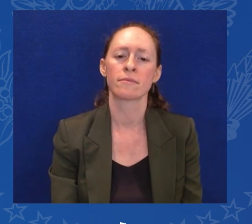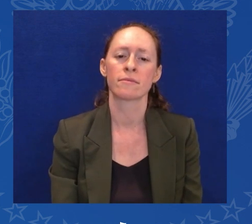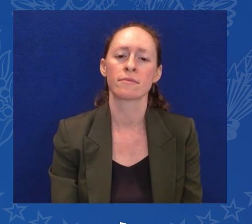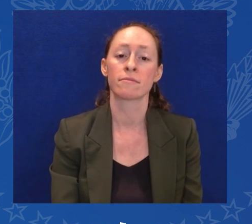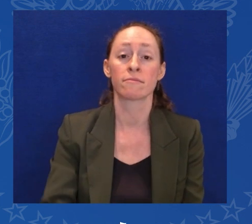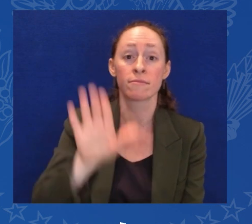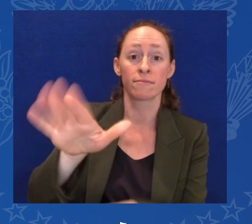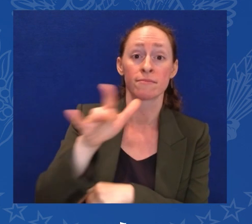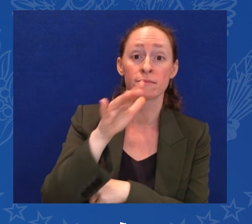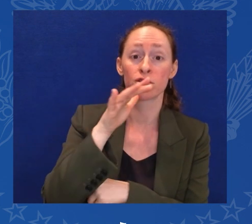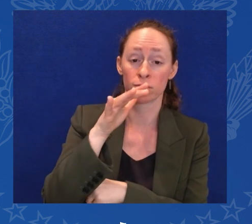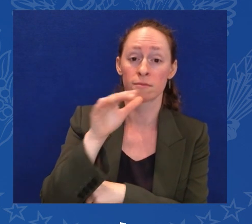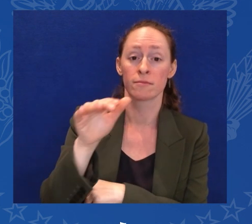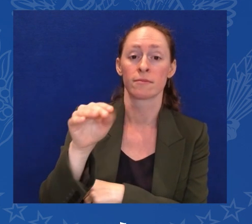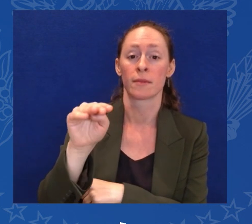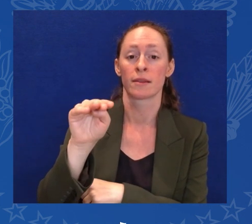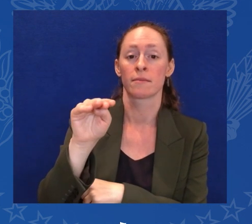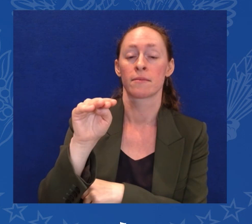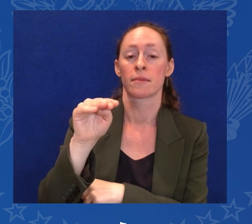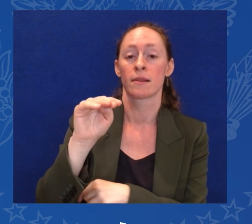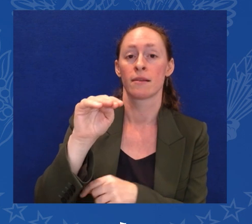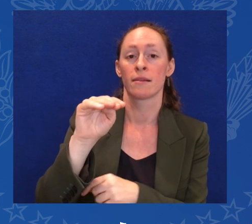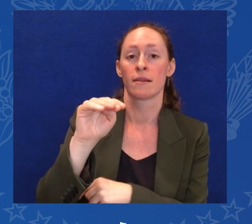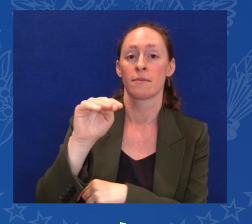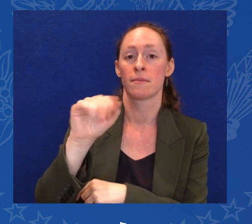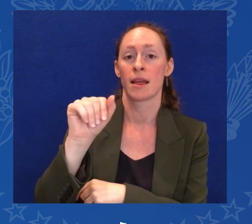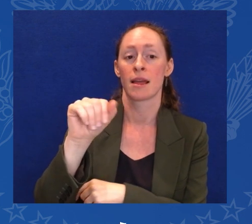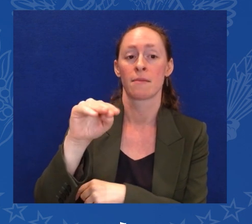Fourteen years old. Fourteen years old.